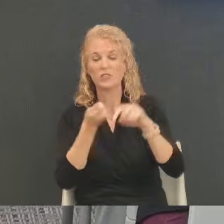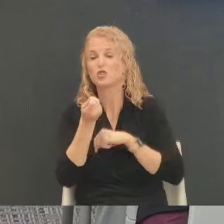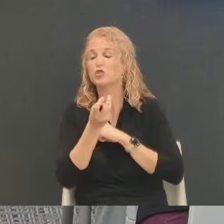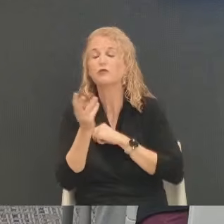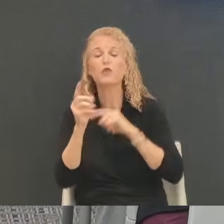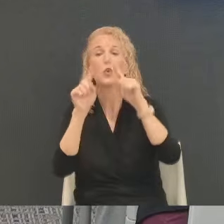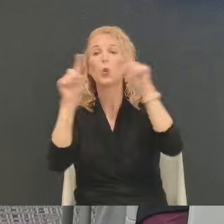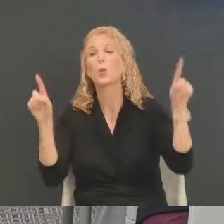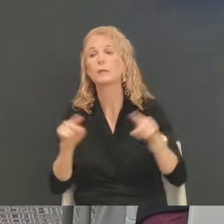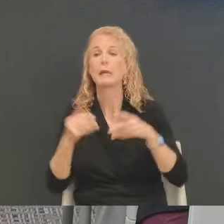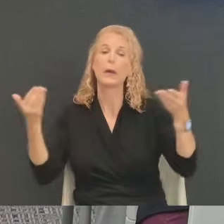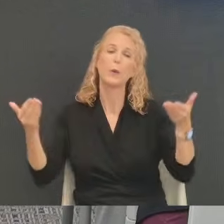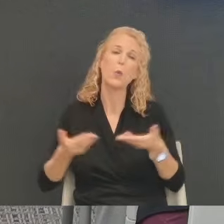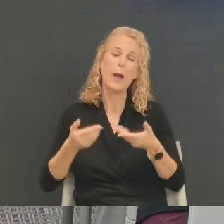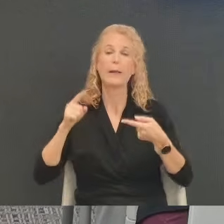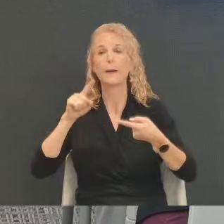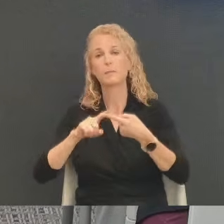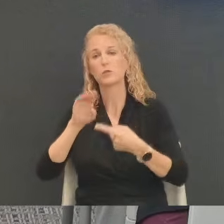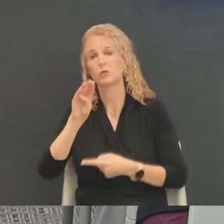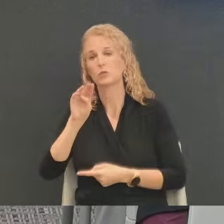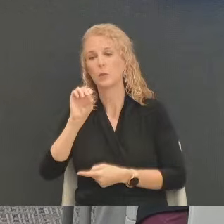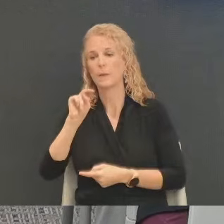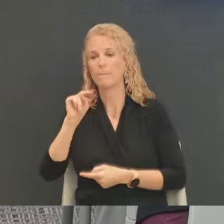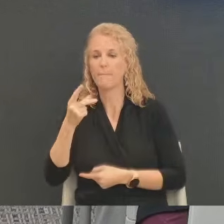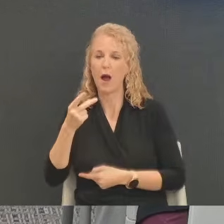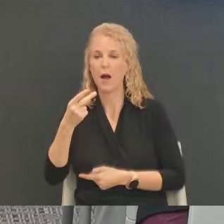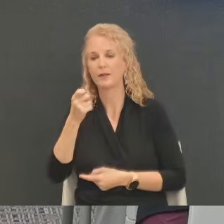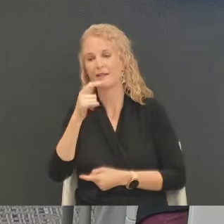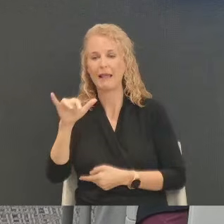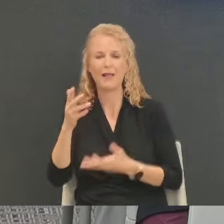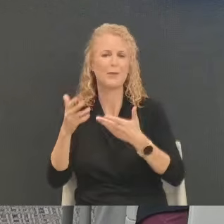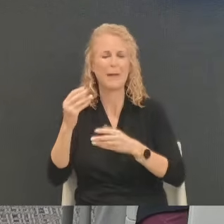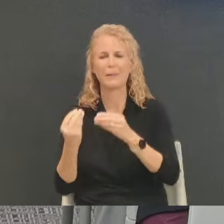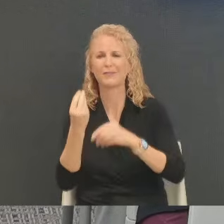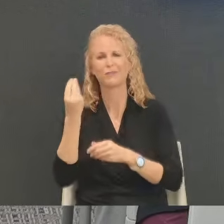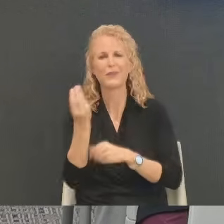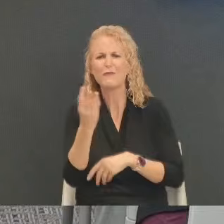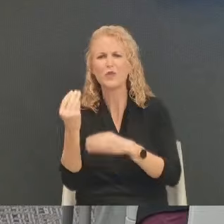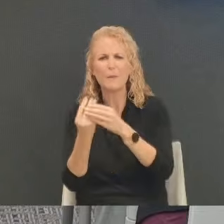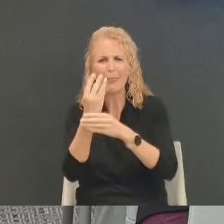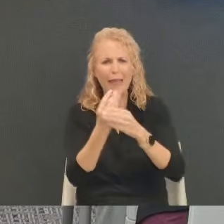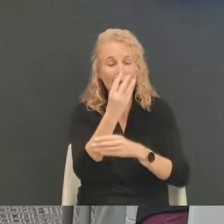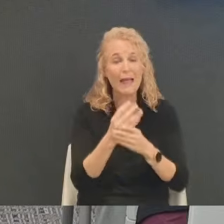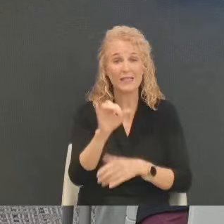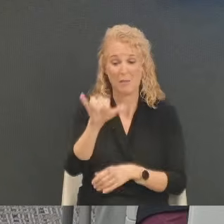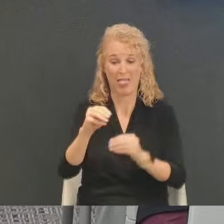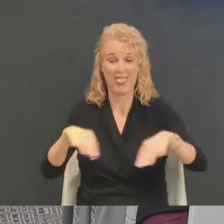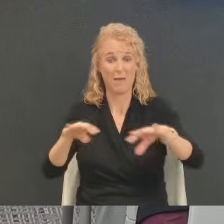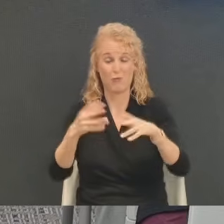welcome to Bond Hill plan or whatever. But the the the the partial was promised to us and it's